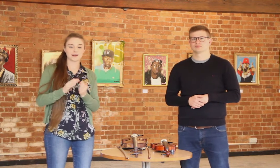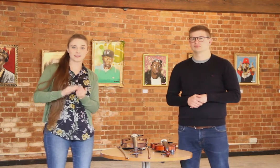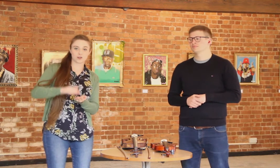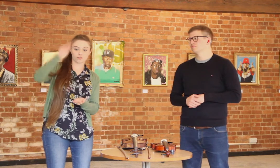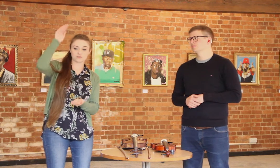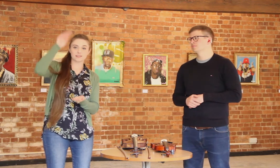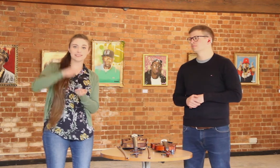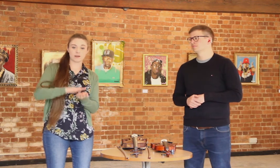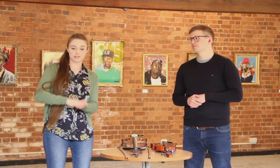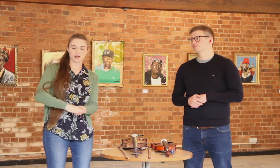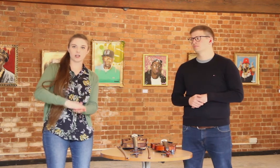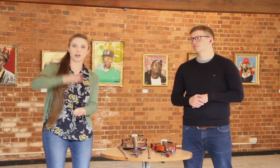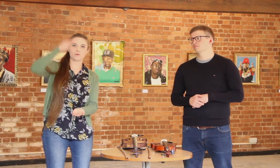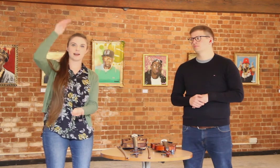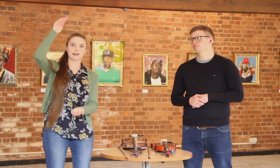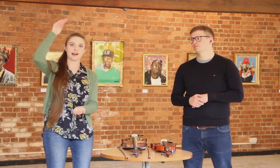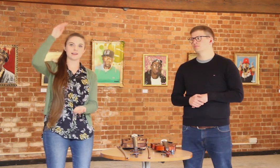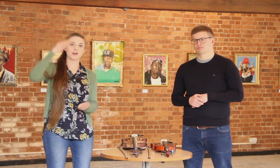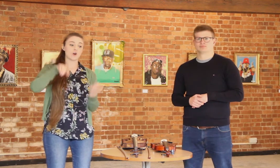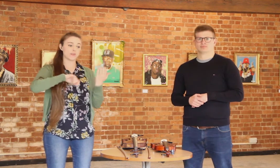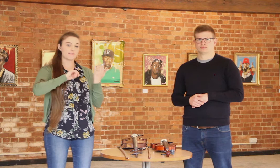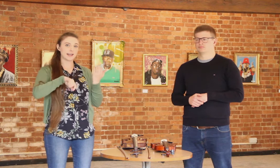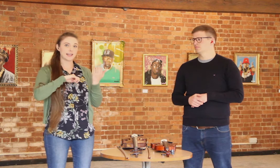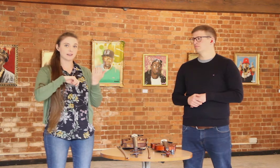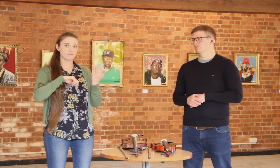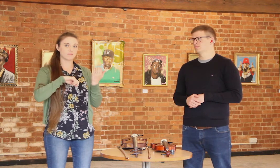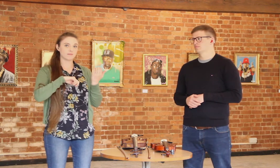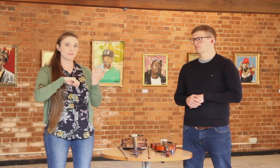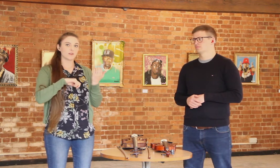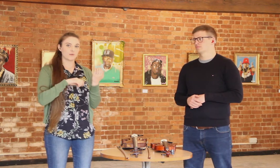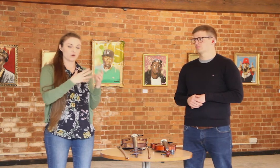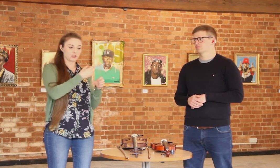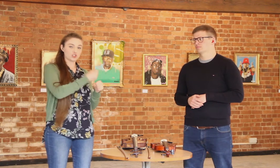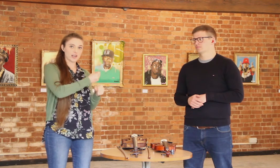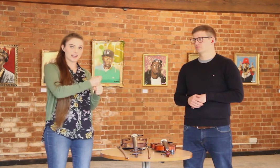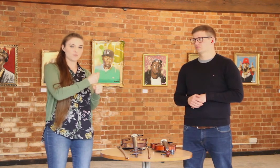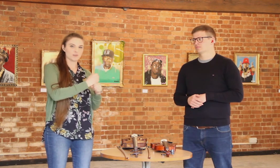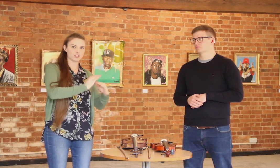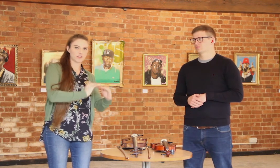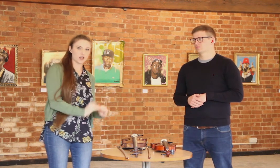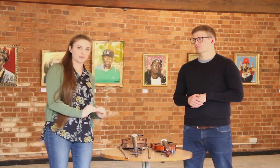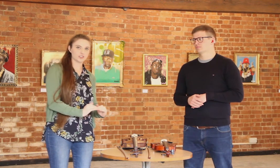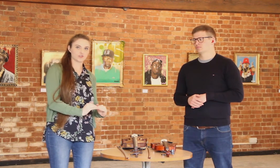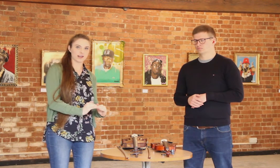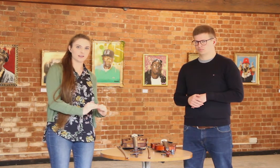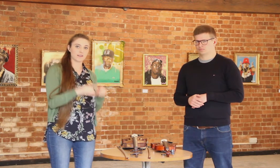and it's got sounds that are low and high On the violin, we’ve got G which is the lowest string